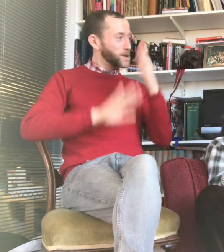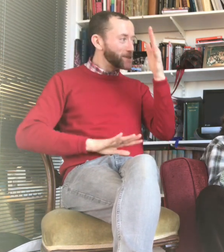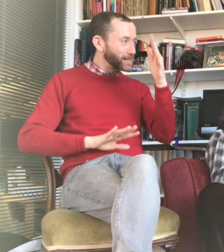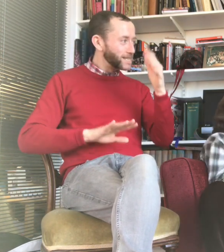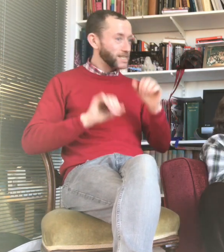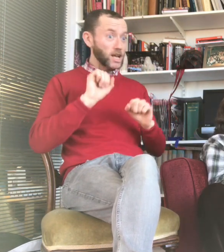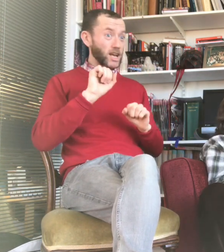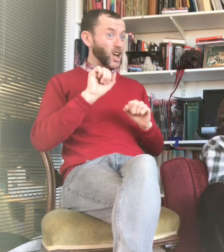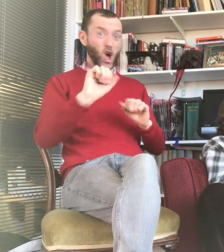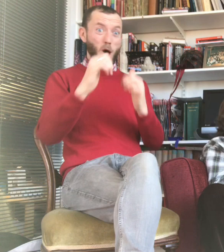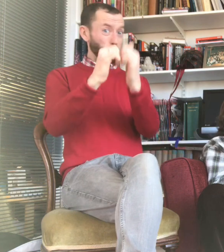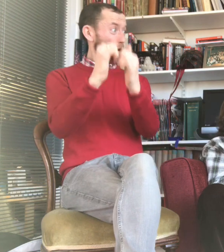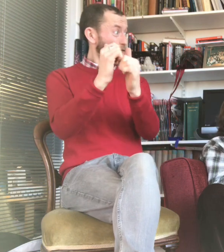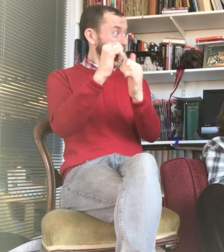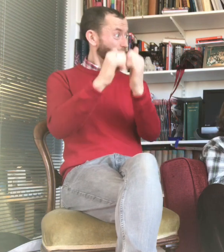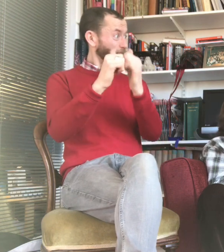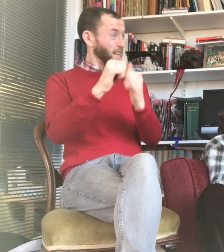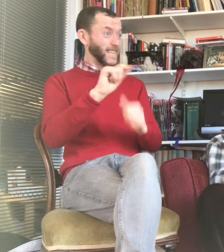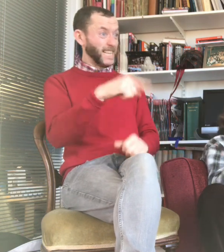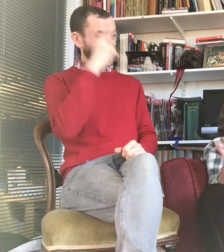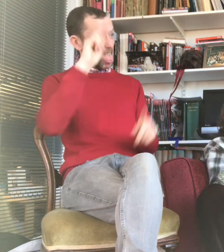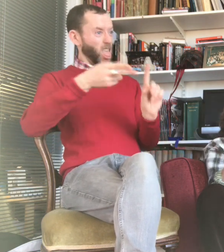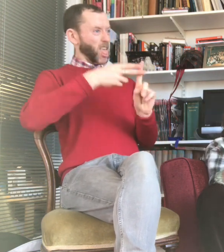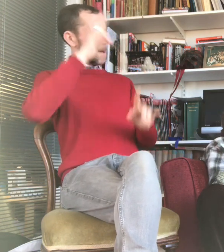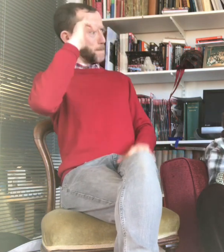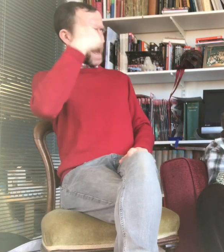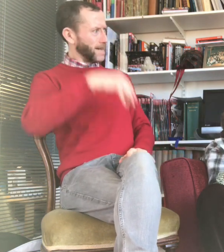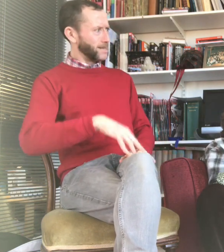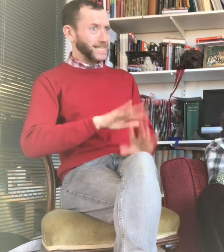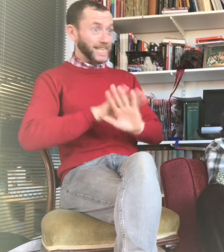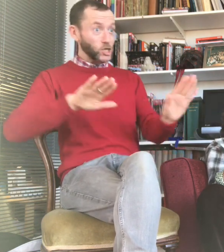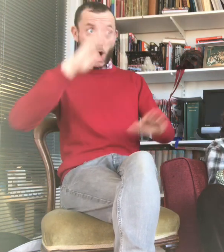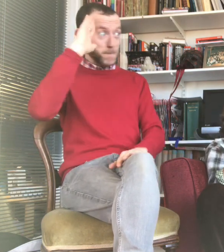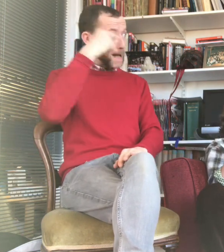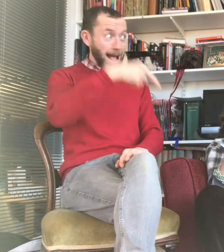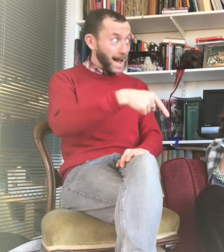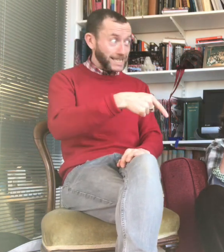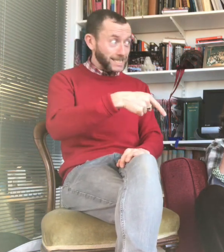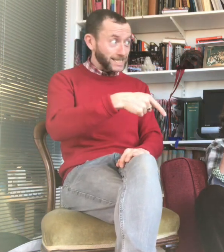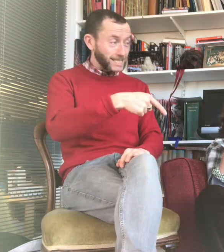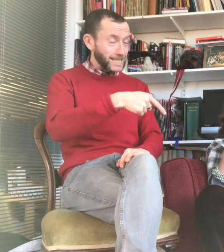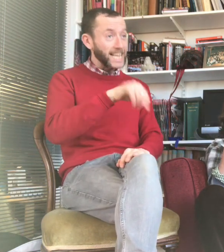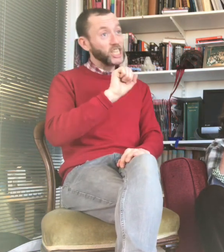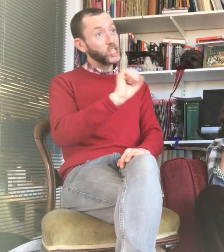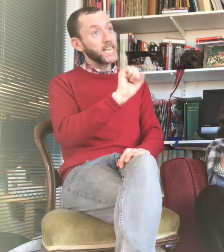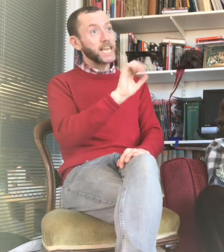brother, even her brother, calls her "mad". She's not mad, she is, she is attempting